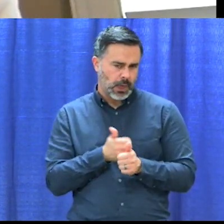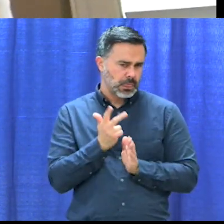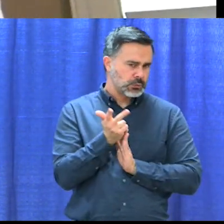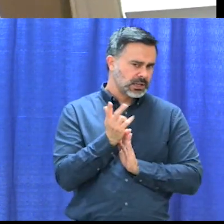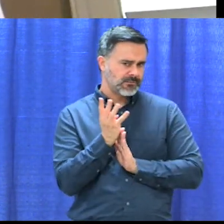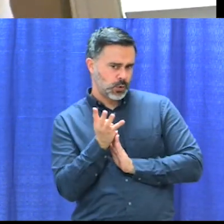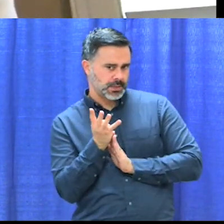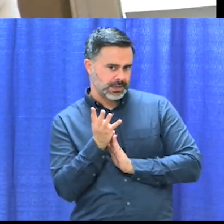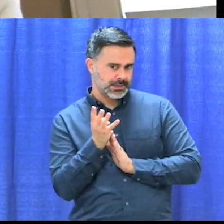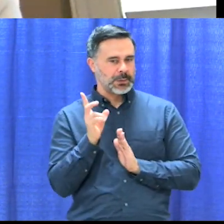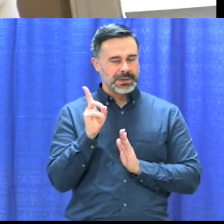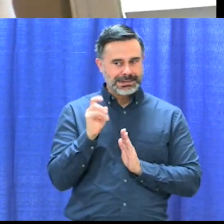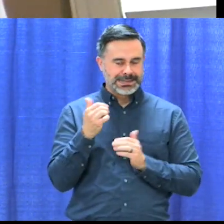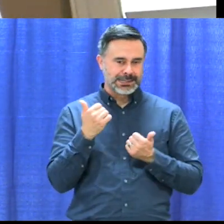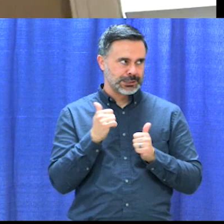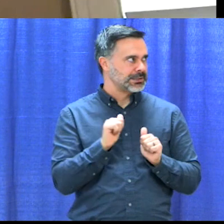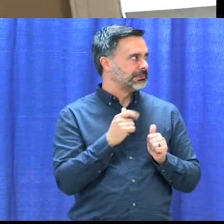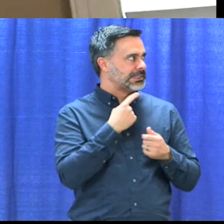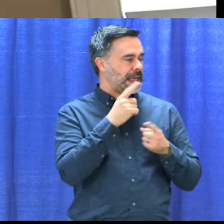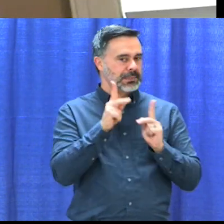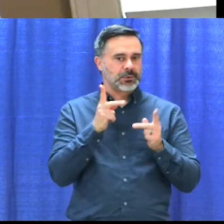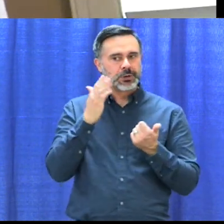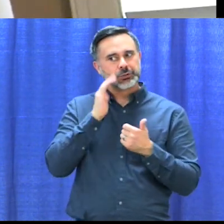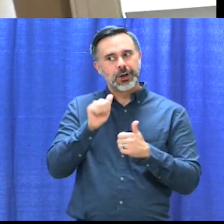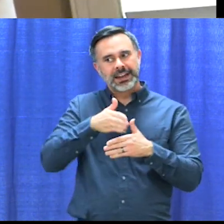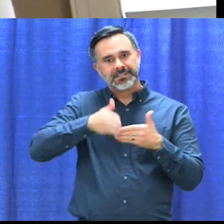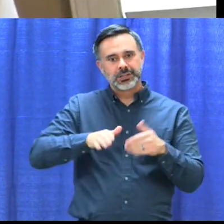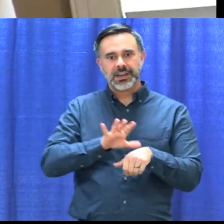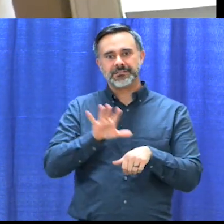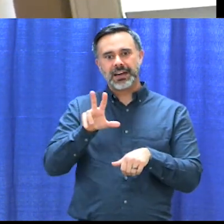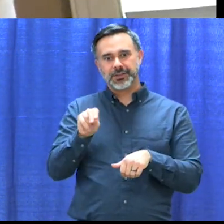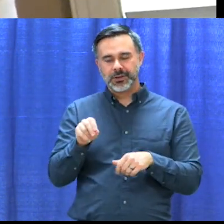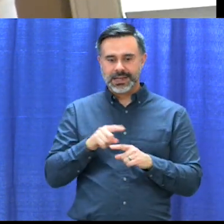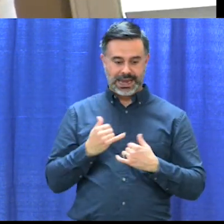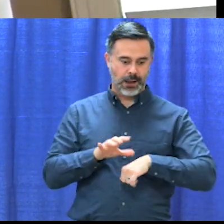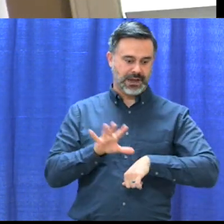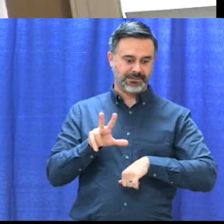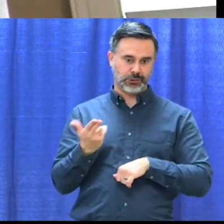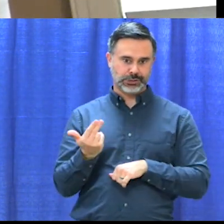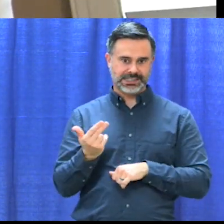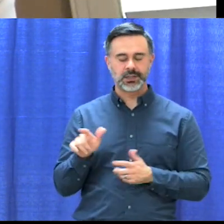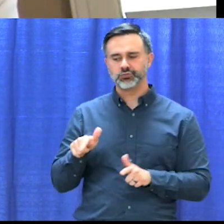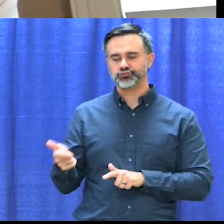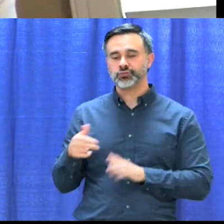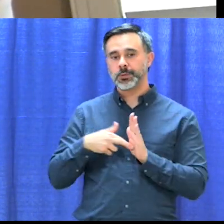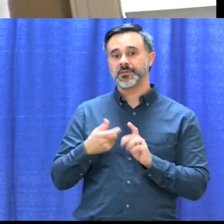We did tell members we were going to try to be done by 5:30 and it is 5:13. So moving to the representative from Cox please.